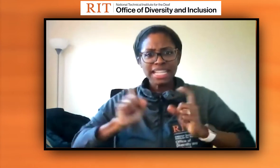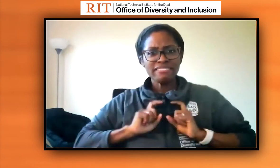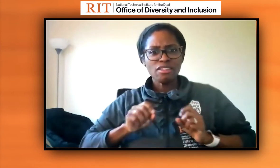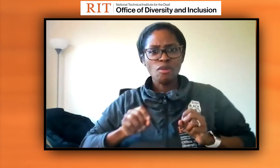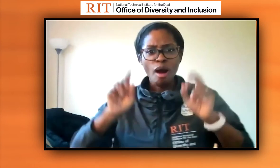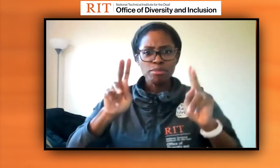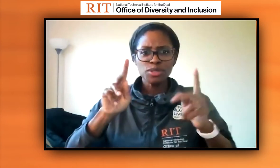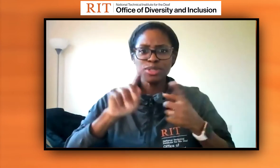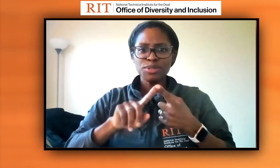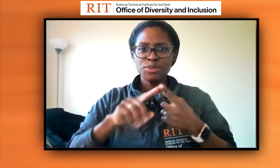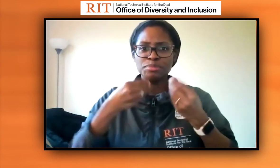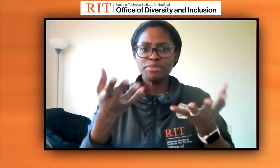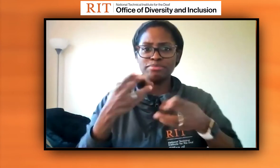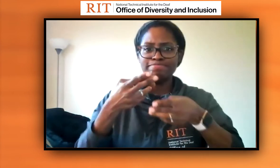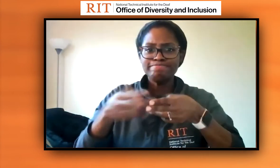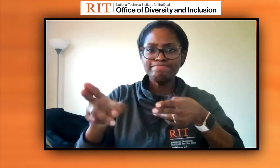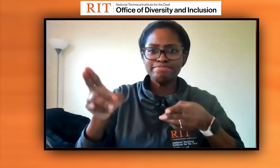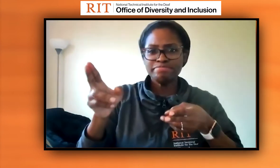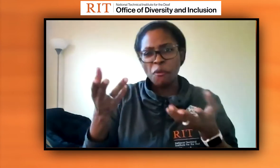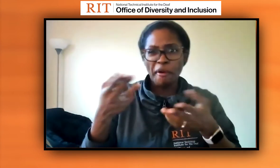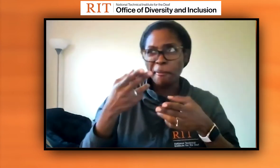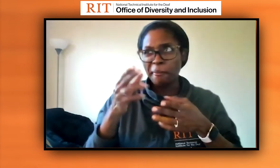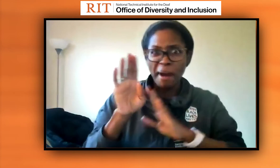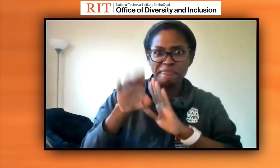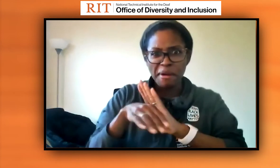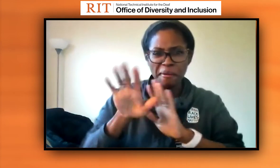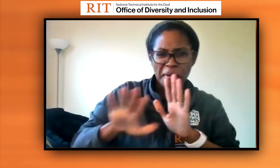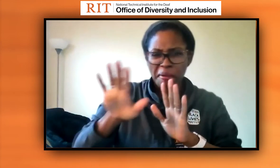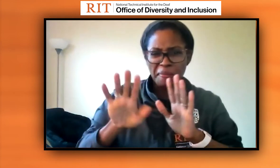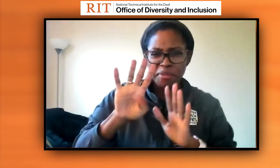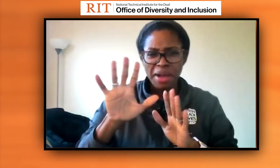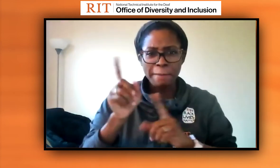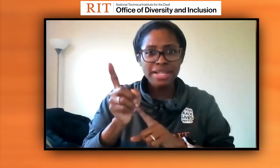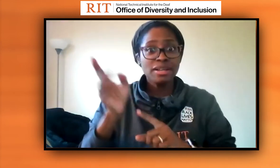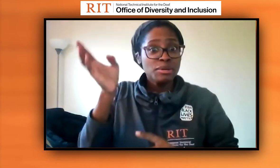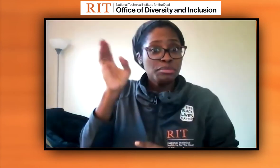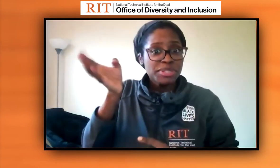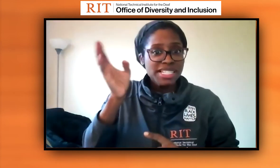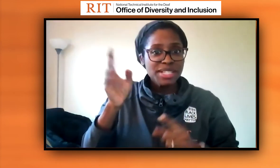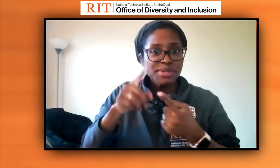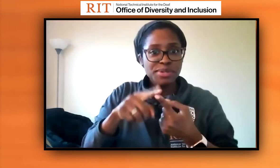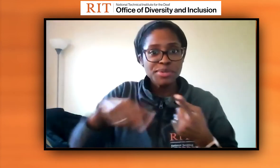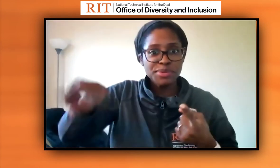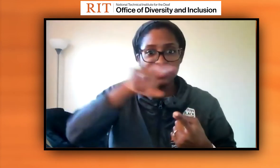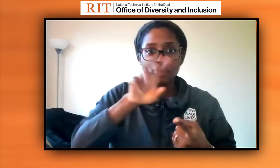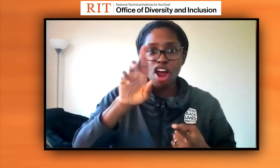I am honored to be given this opportunity to provide a short presentation to all of you,